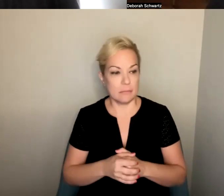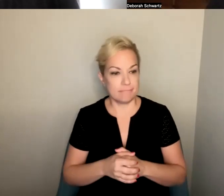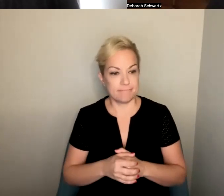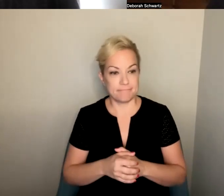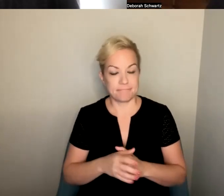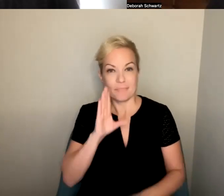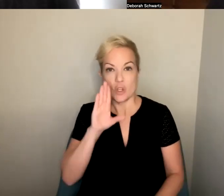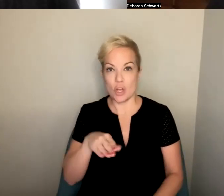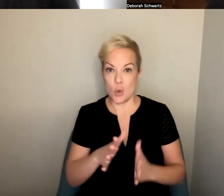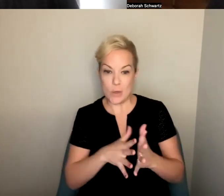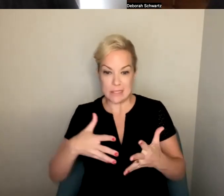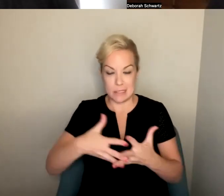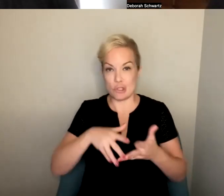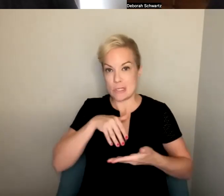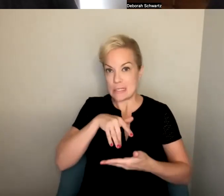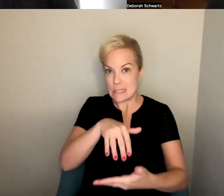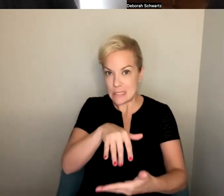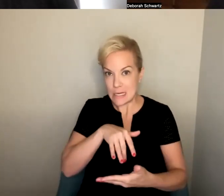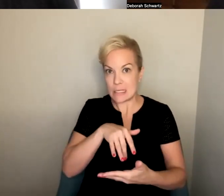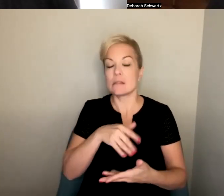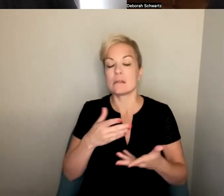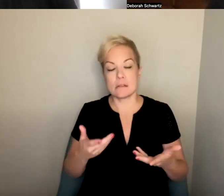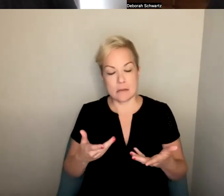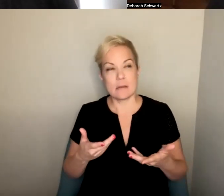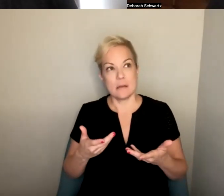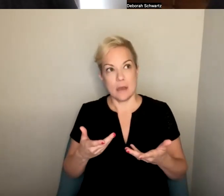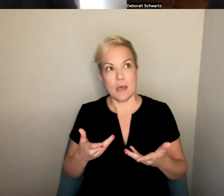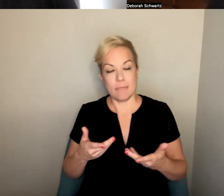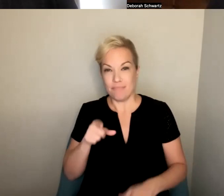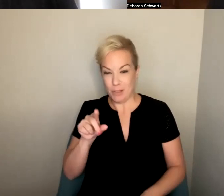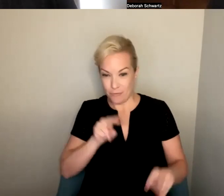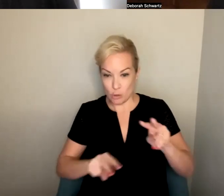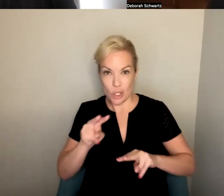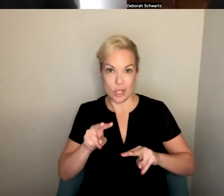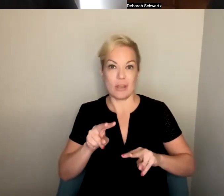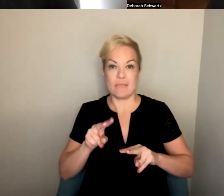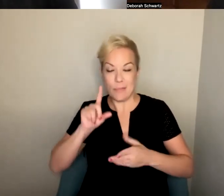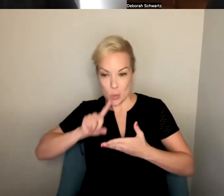Indigenous studies where it begins to be studied and and researched and enacted by indigenous